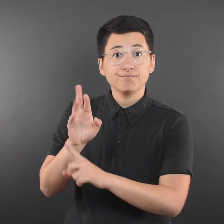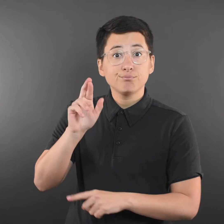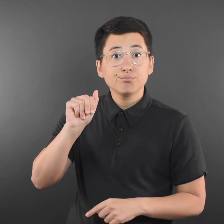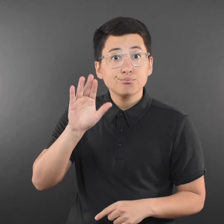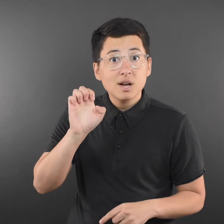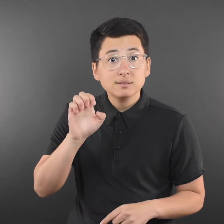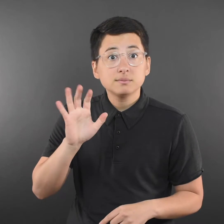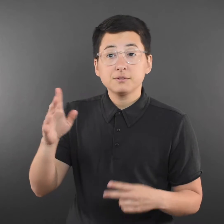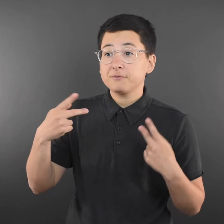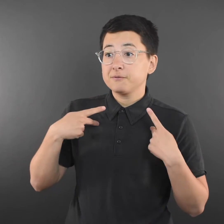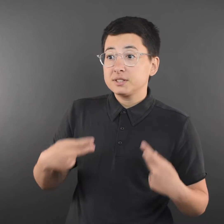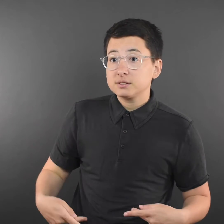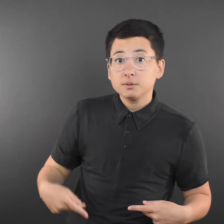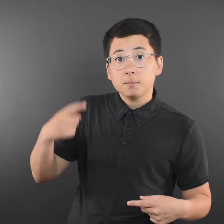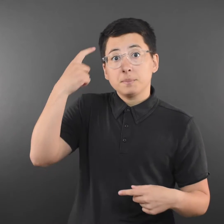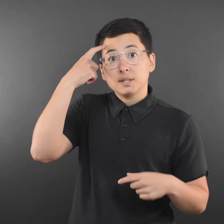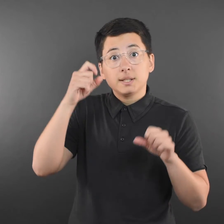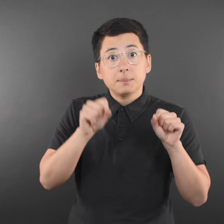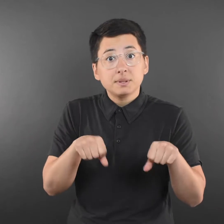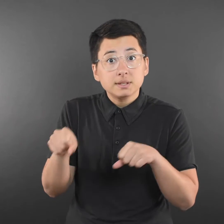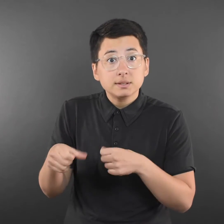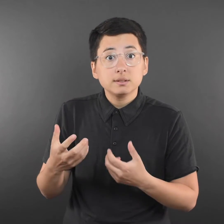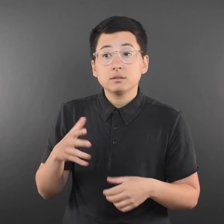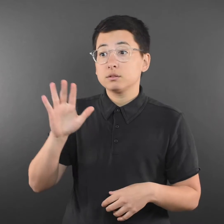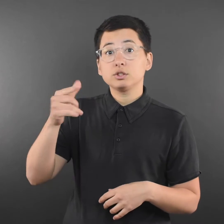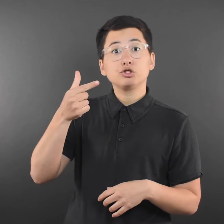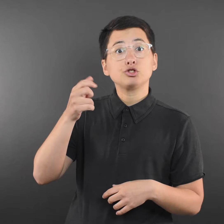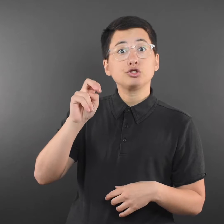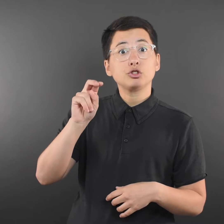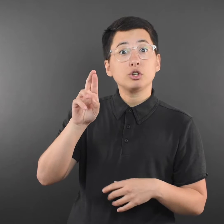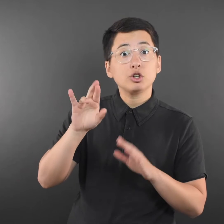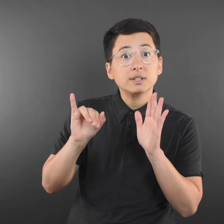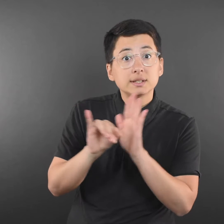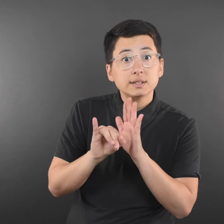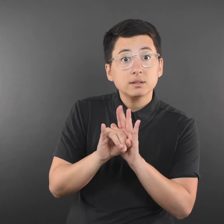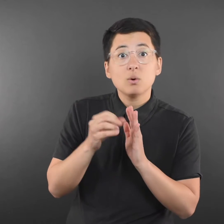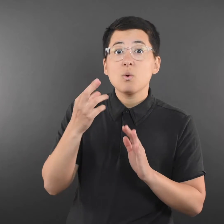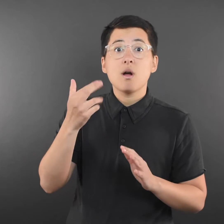physical and mental abilities, gender identity, or other factors.